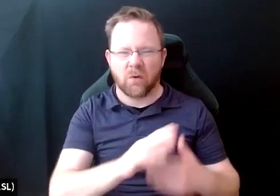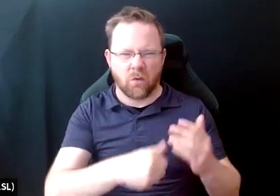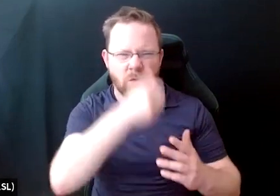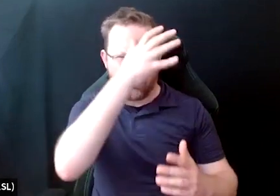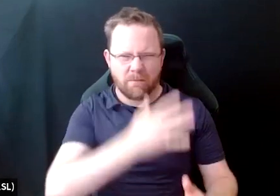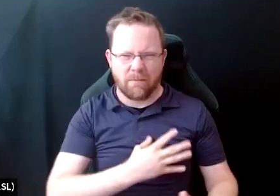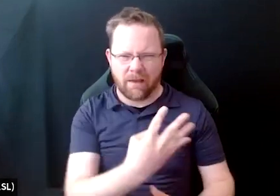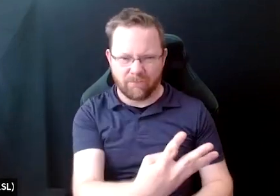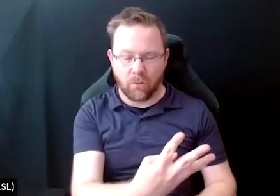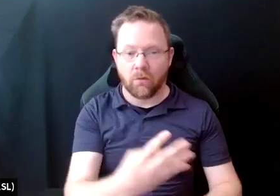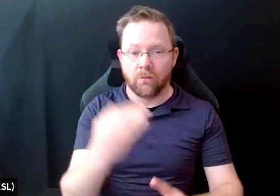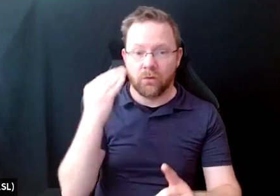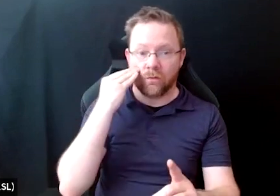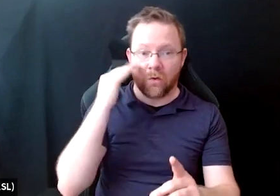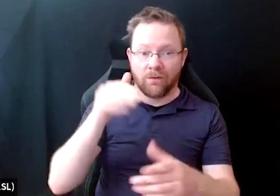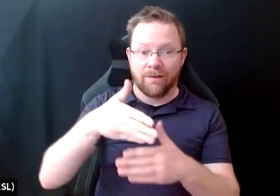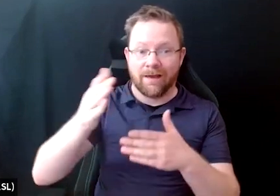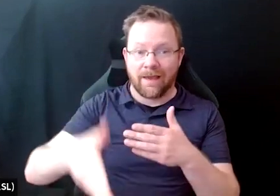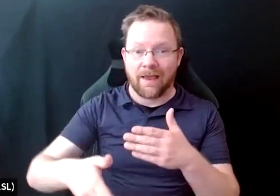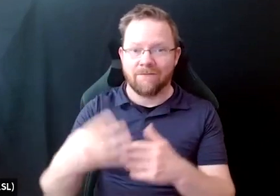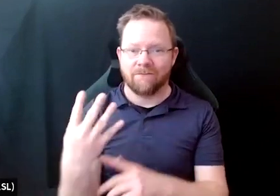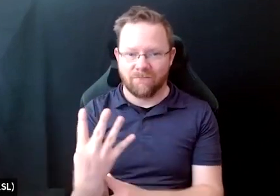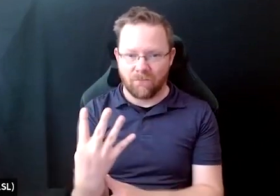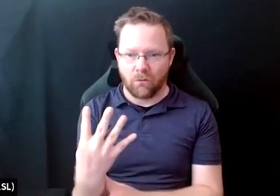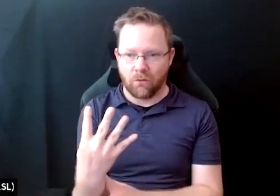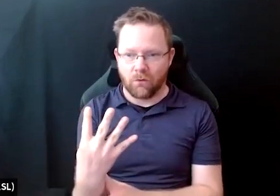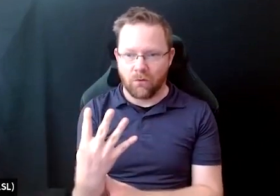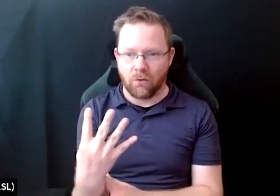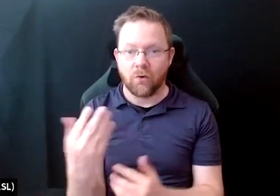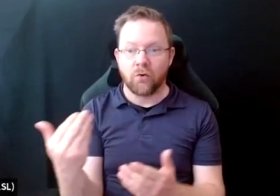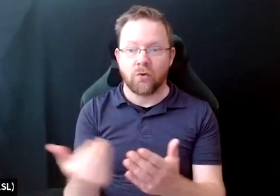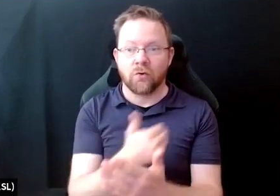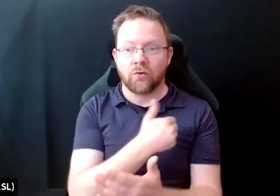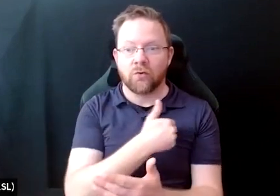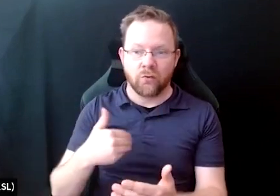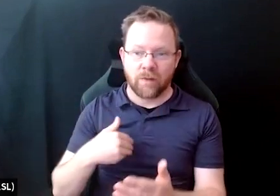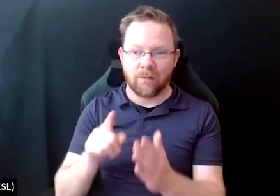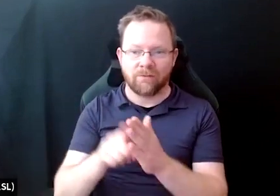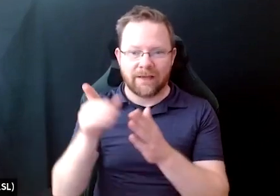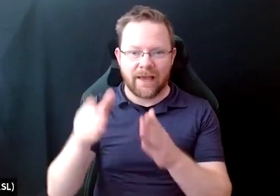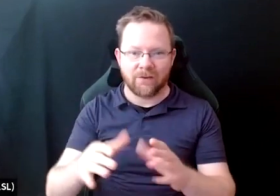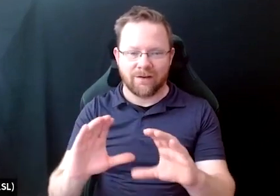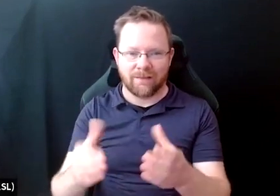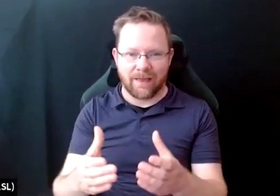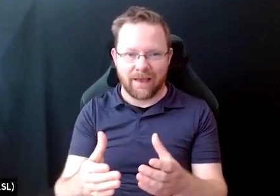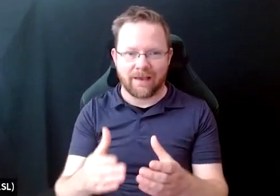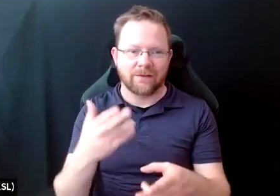Then you know how this ends. These are four of the new members of the astronaut class. I'm going to say their names.